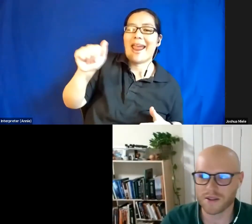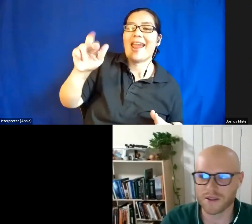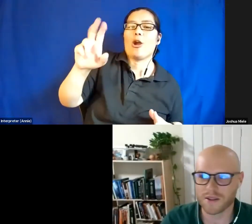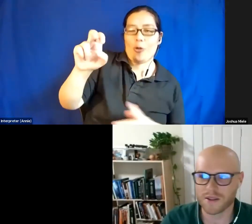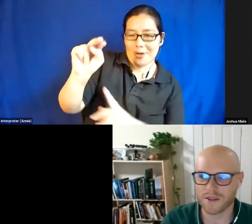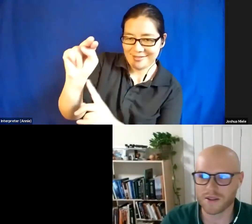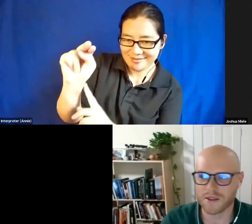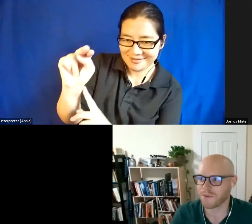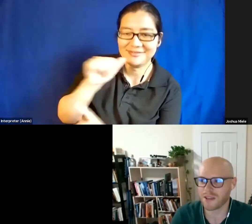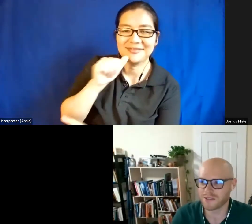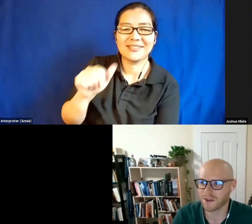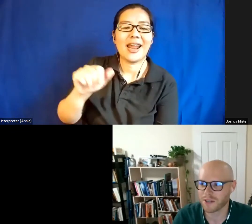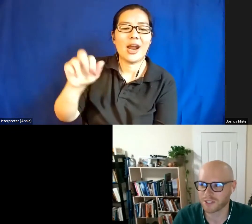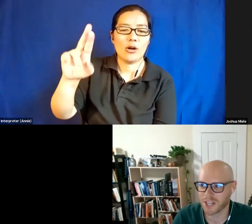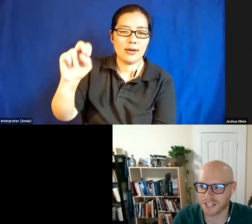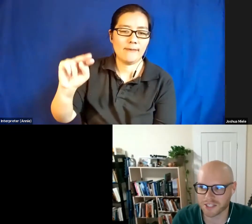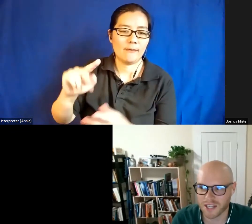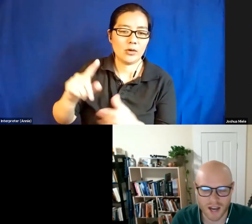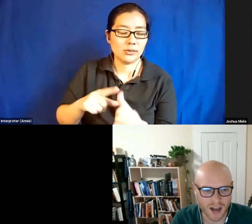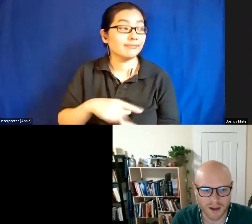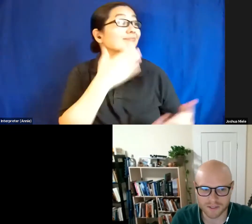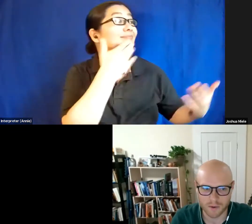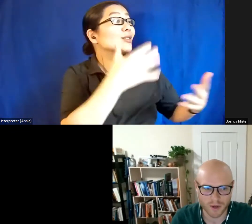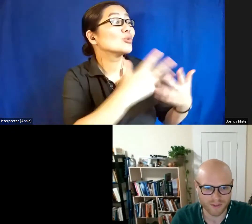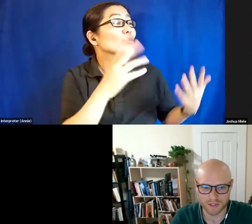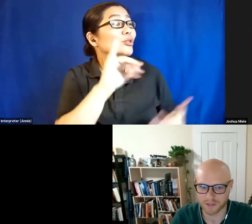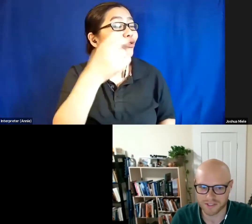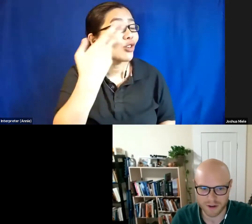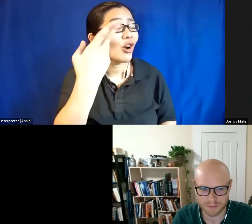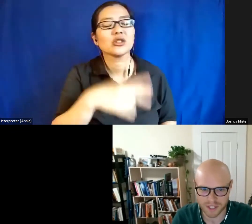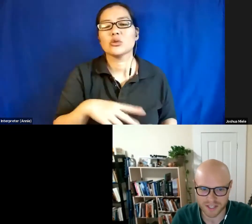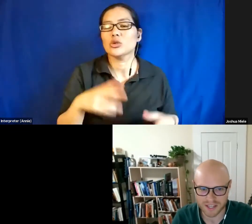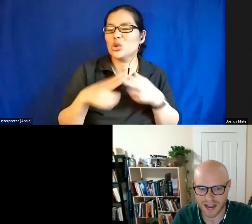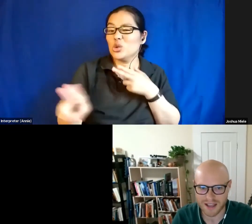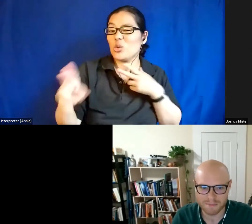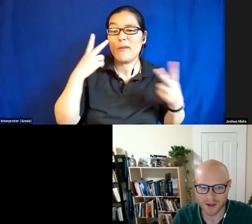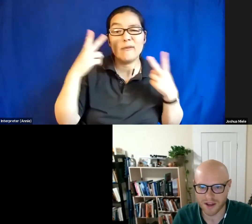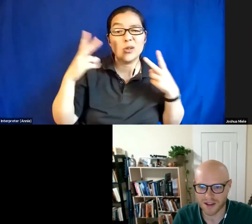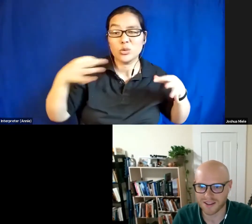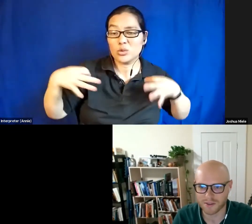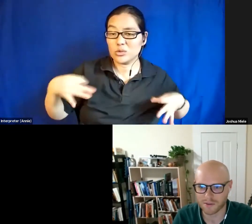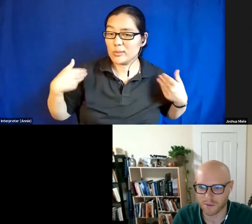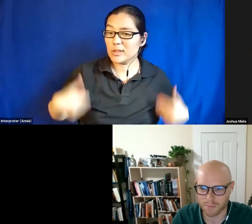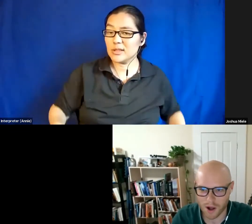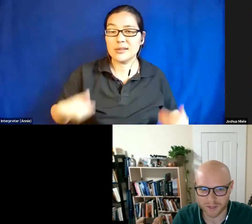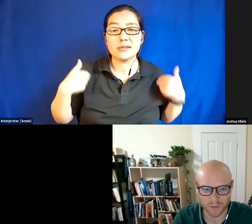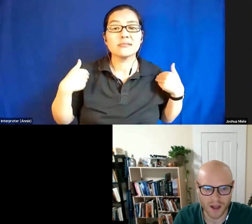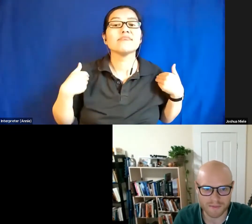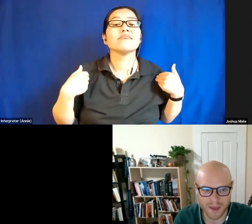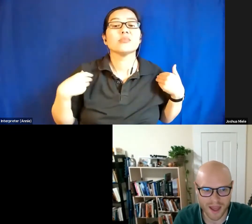: Thank you so much. Are quick visual description. Bald white man,